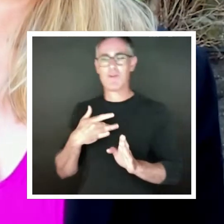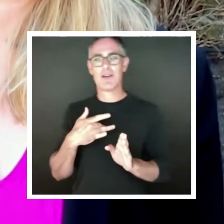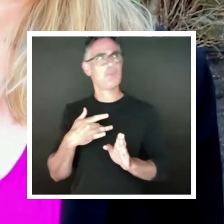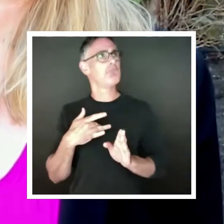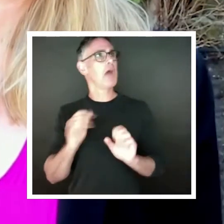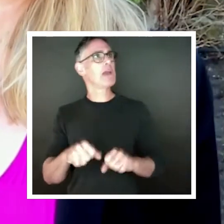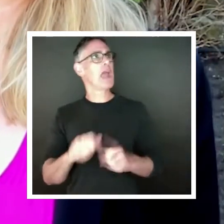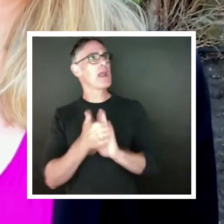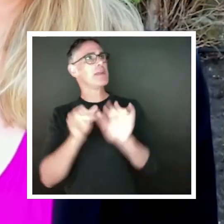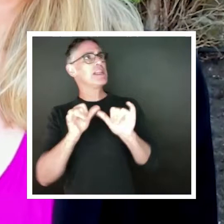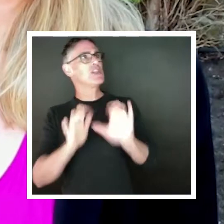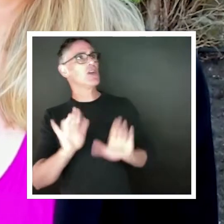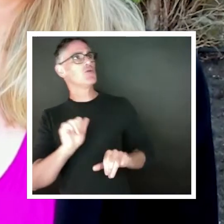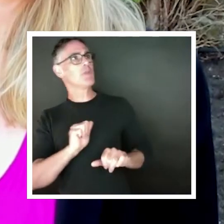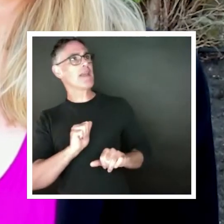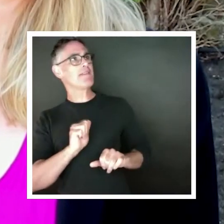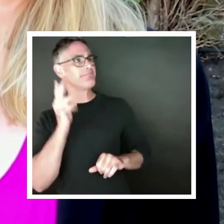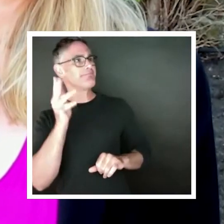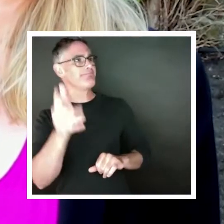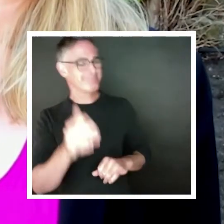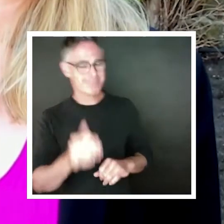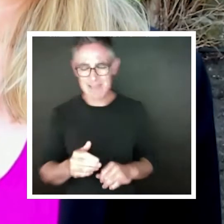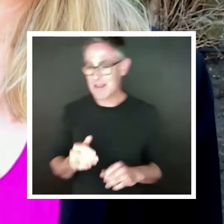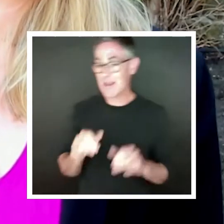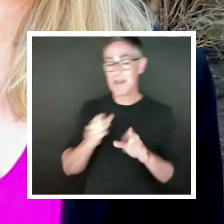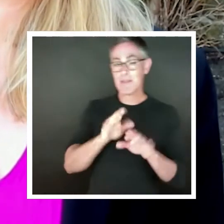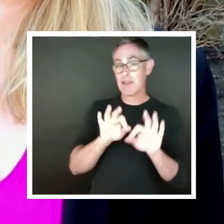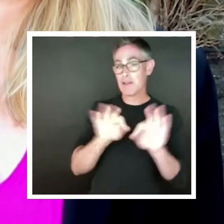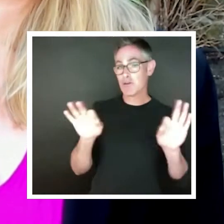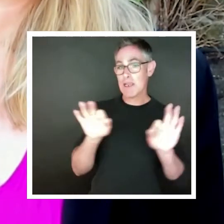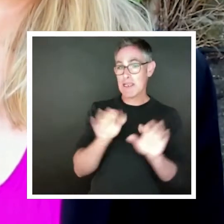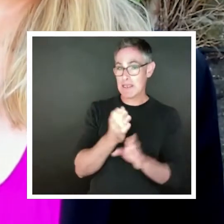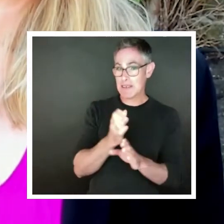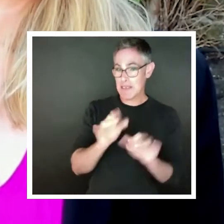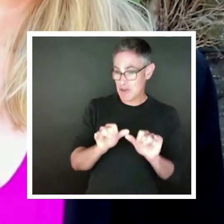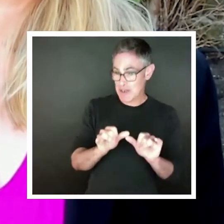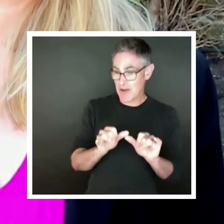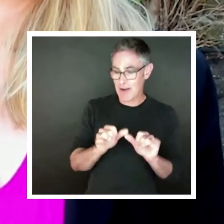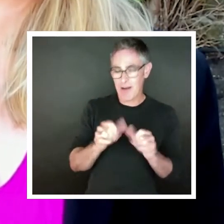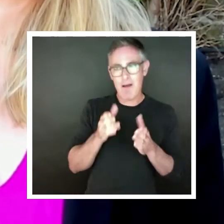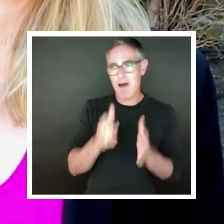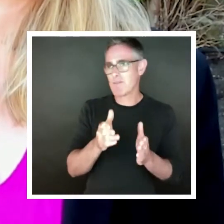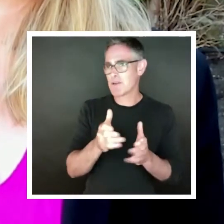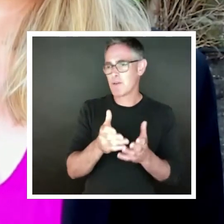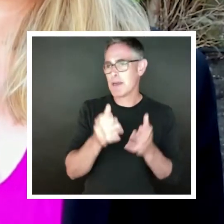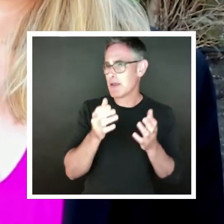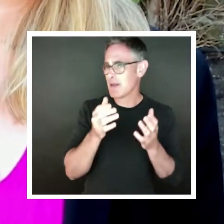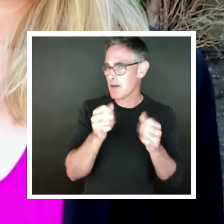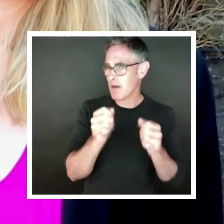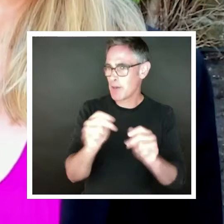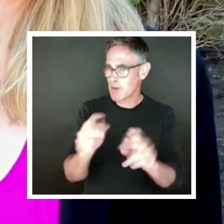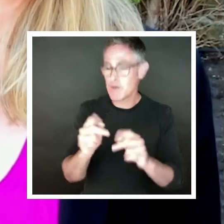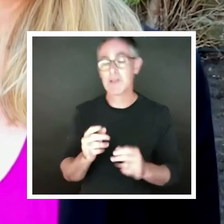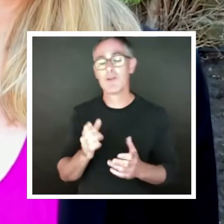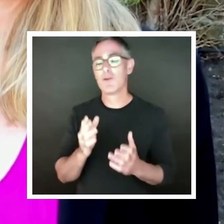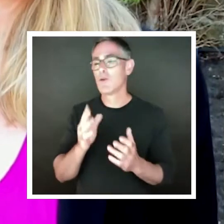A degree in engineering offers so many possibilities. Raise your voice and listen to others. Share your perspective